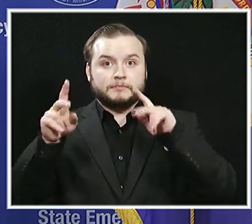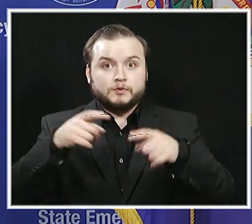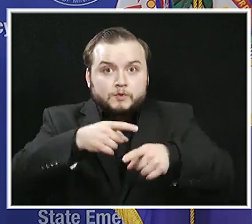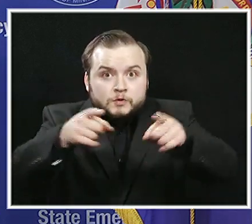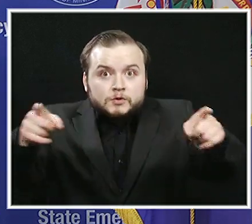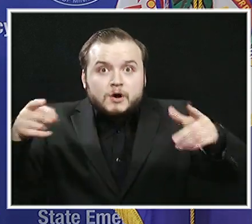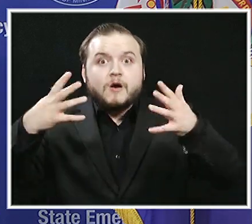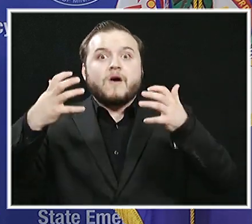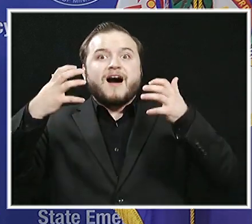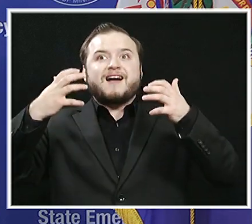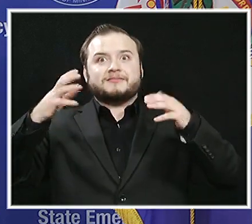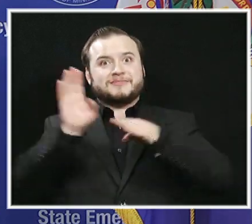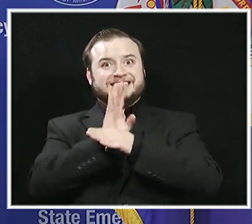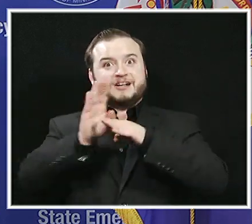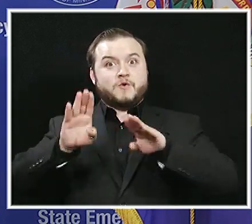science-based, and I go back to that again.